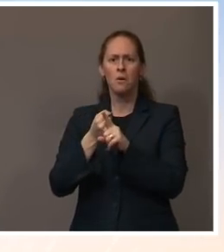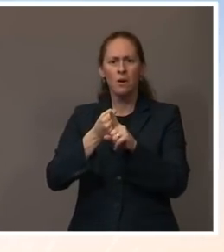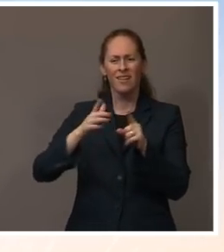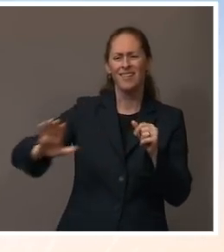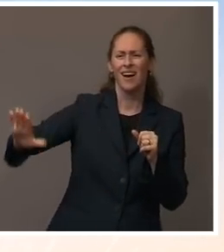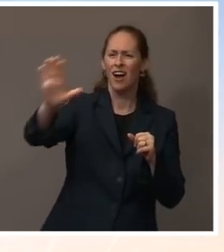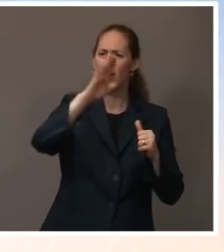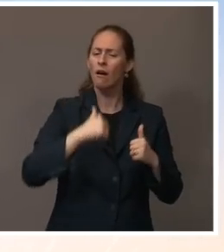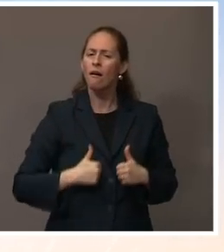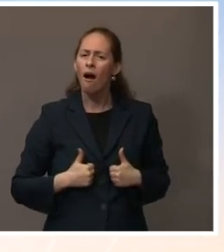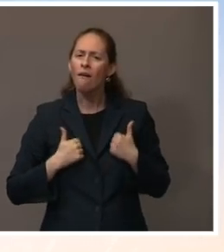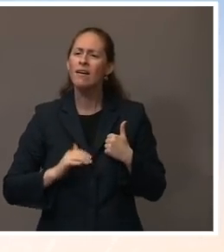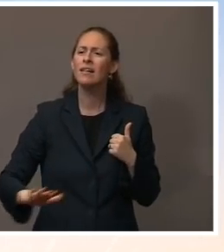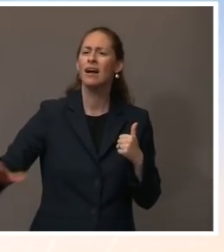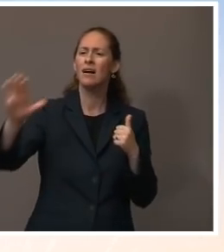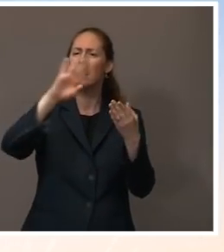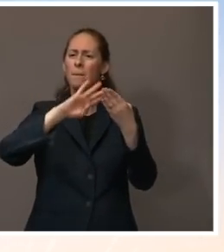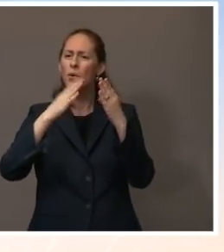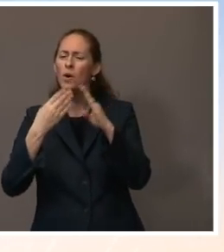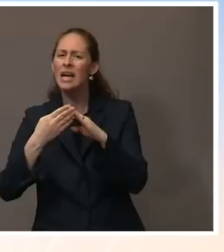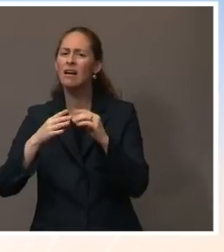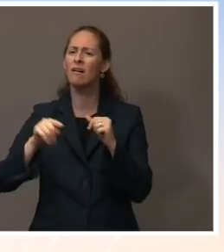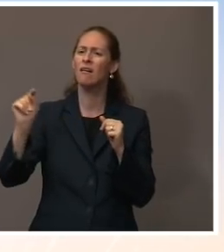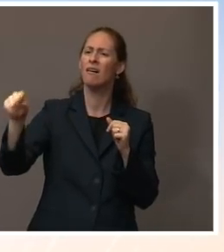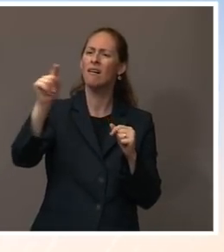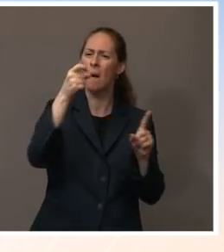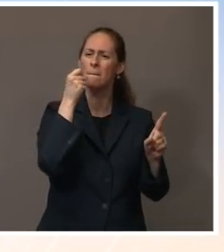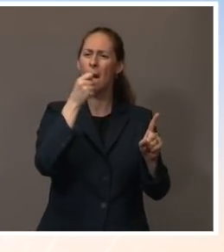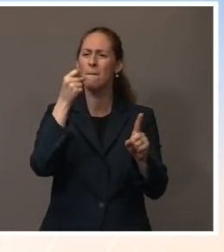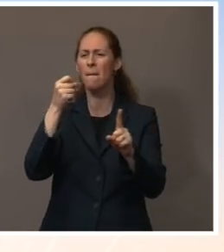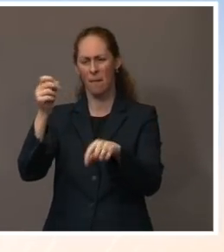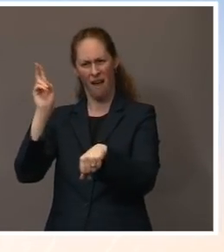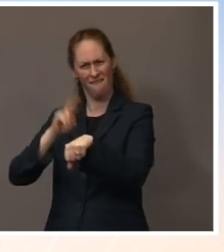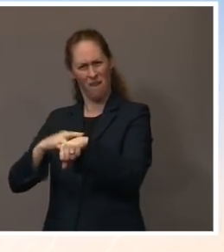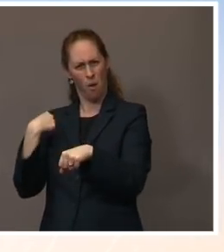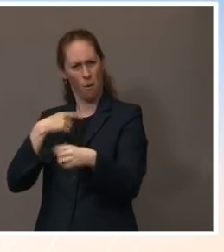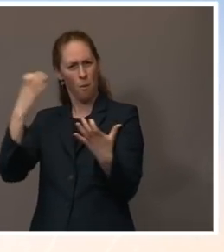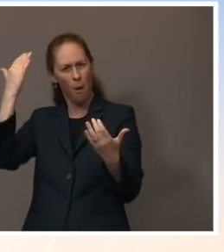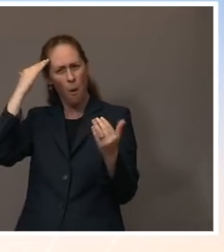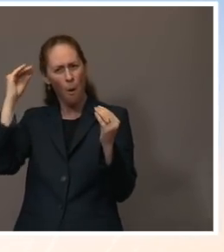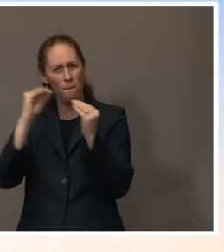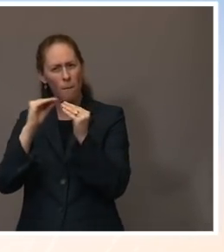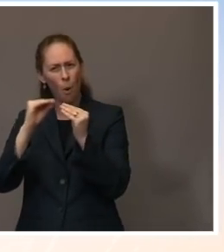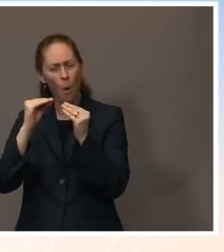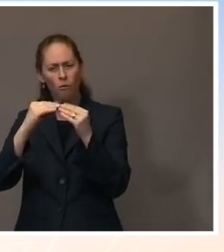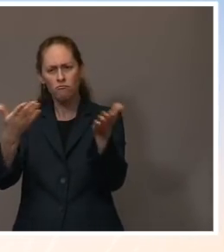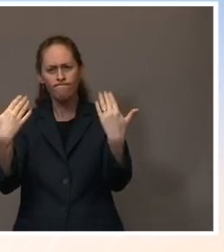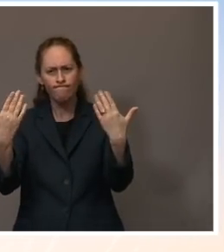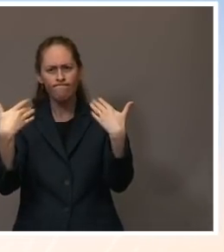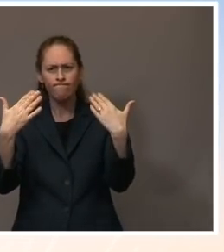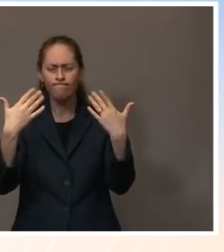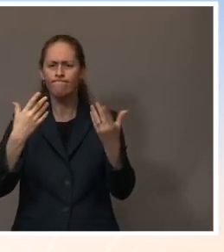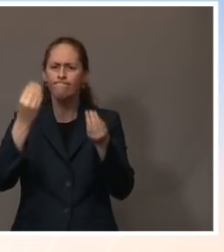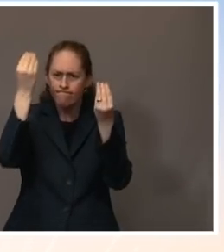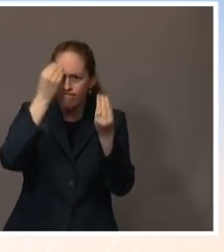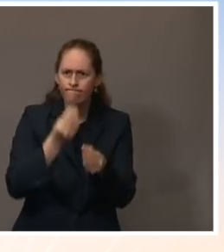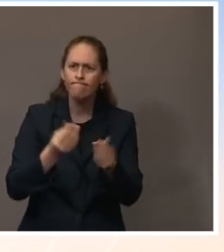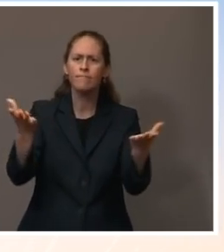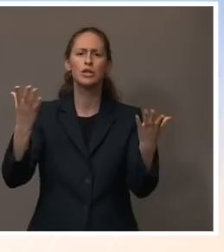people's families, people's neighbors. Of course they want to hear more, and he wants to share more with the American public about what he's going to do about it. The Press: And then just on COVID: